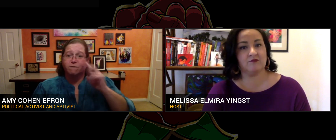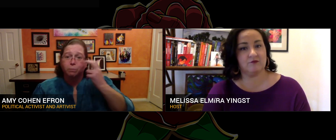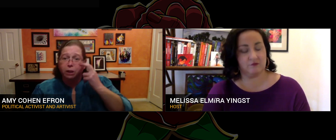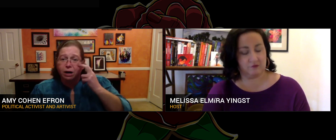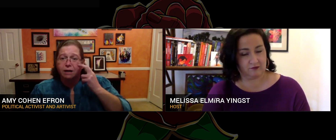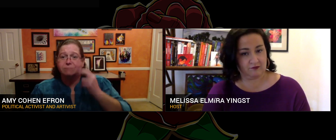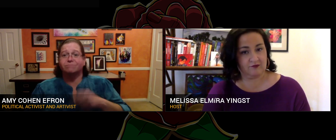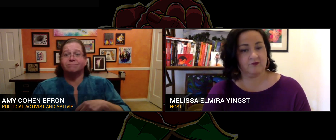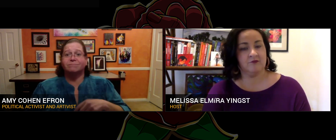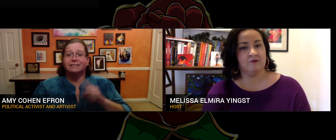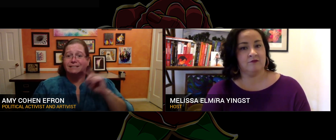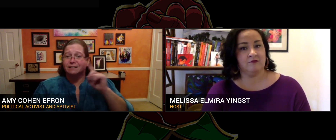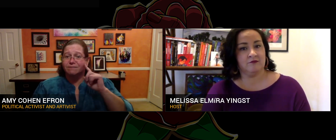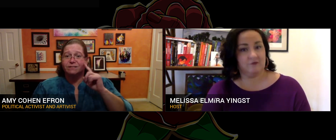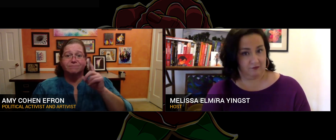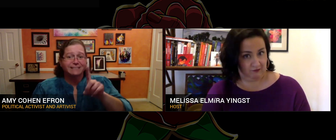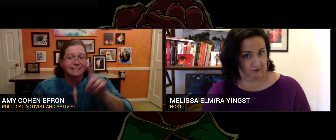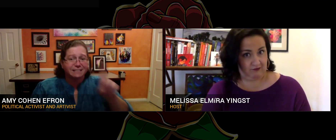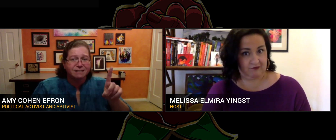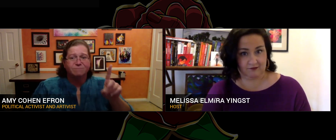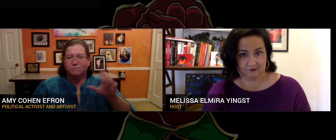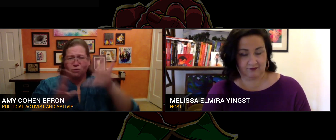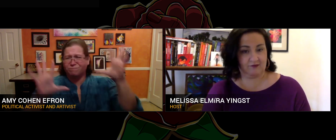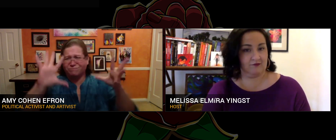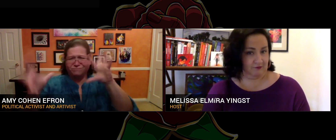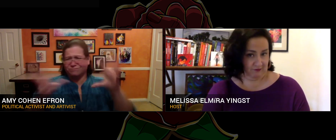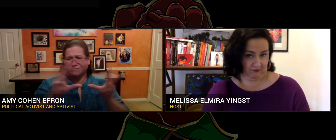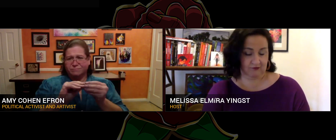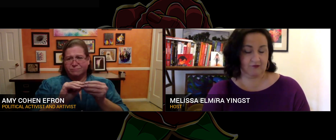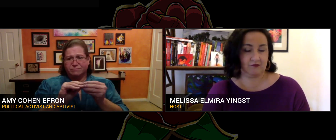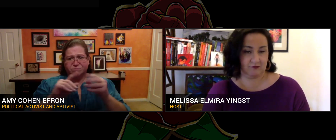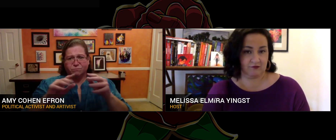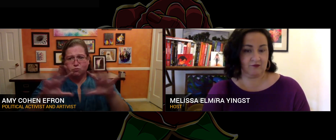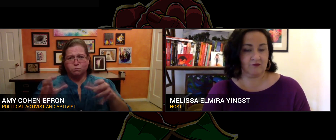DeafBlinds, DeafDisabled, all of those groups,